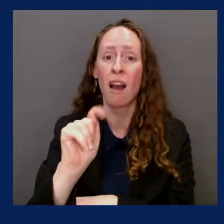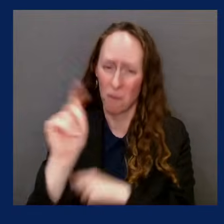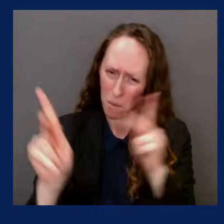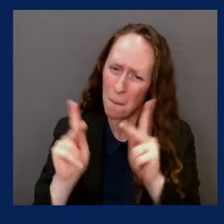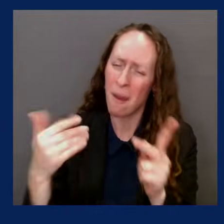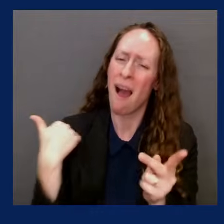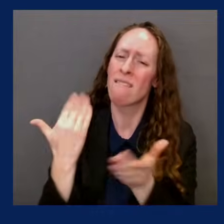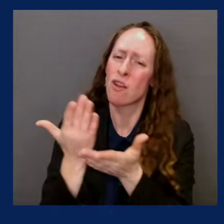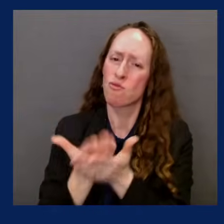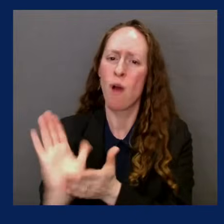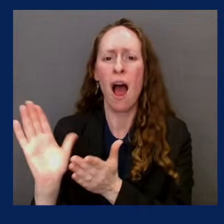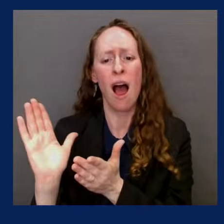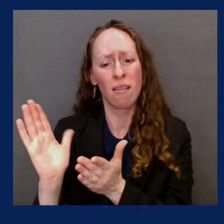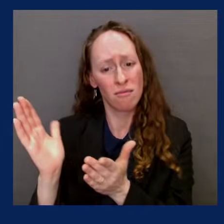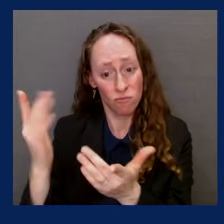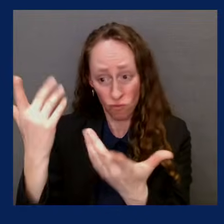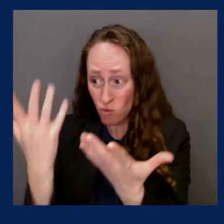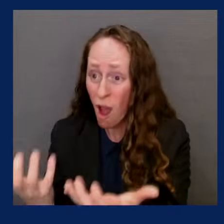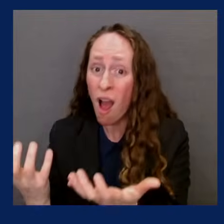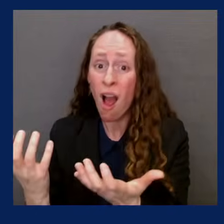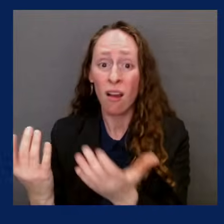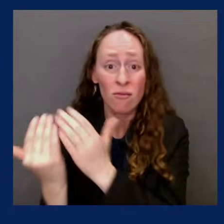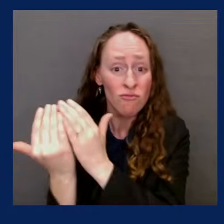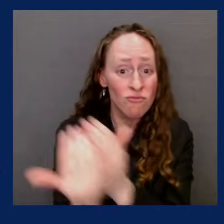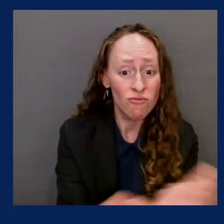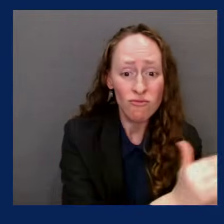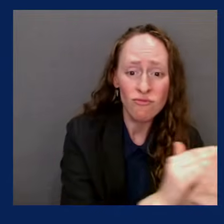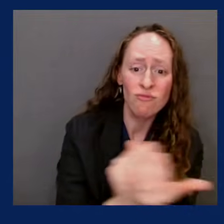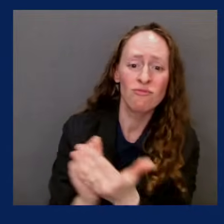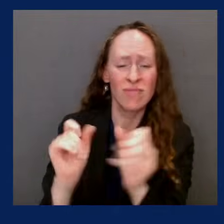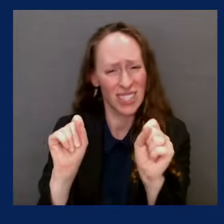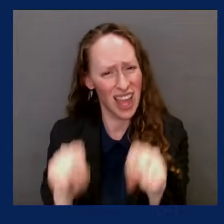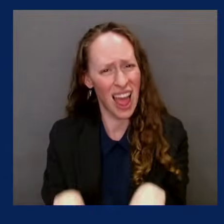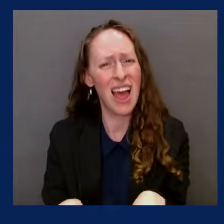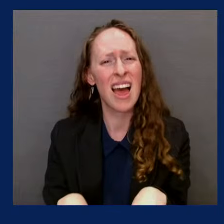with the United States on those matters and on others.